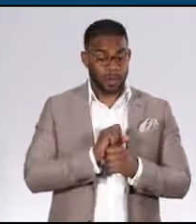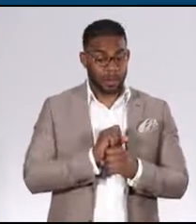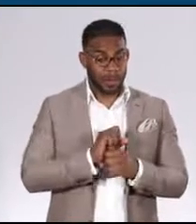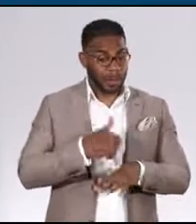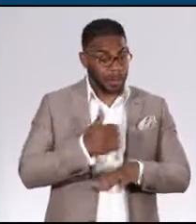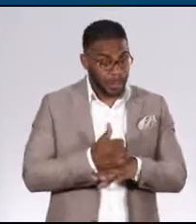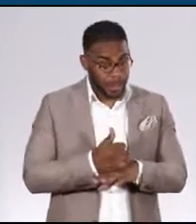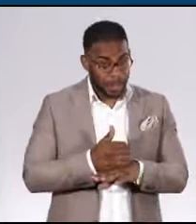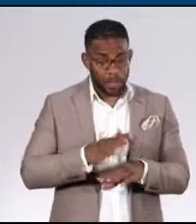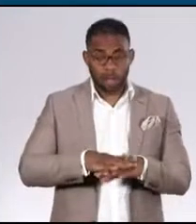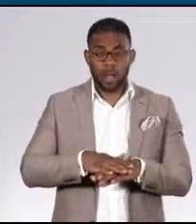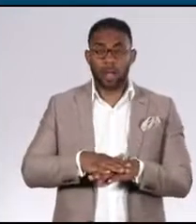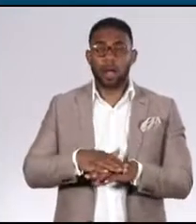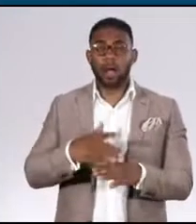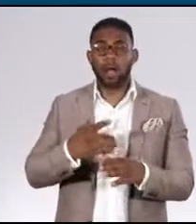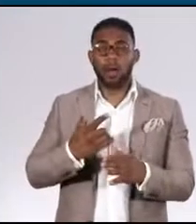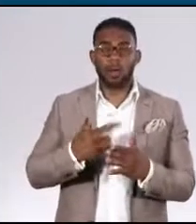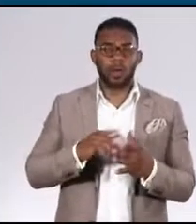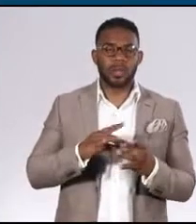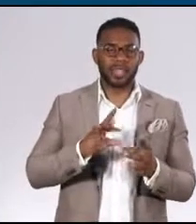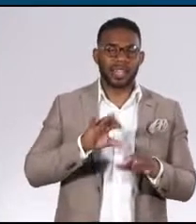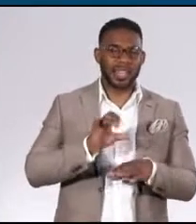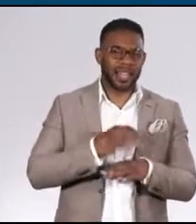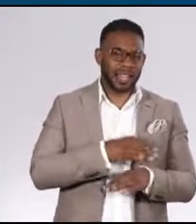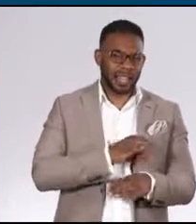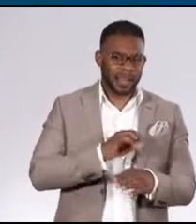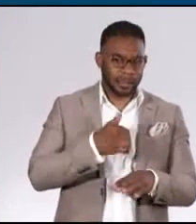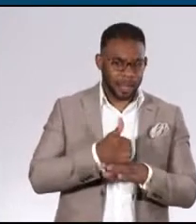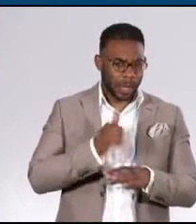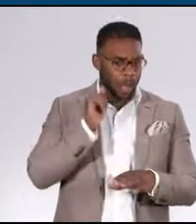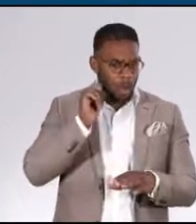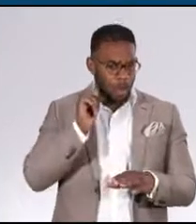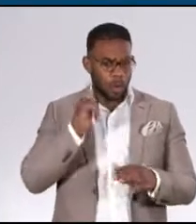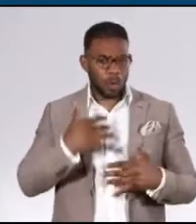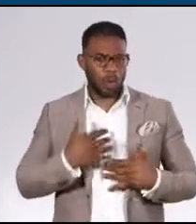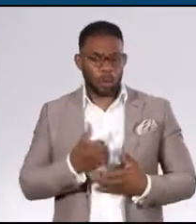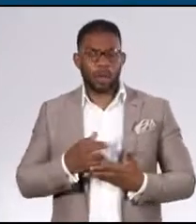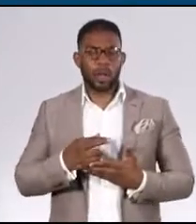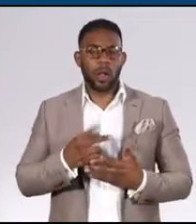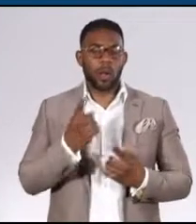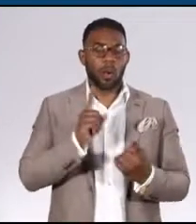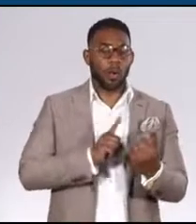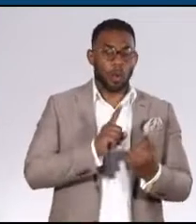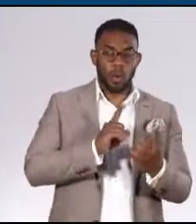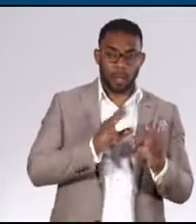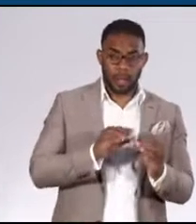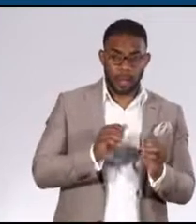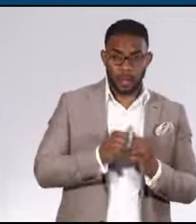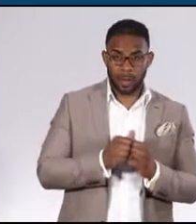on what else is clinic based auditory rehabilitation, one on one sessions with aa patient.